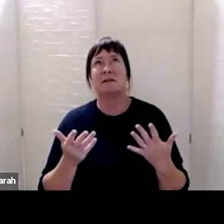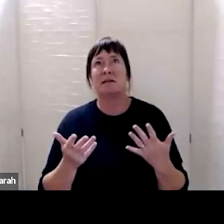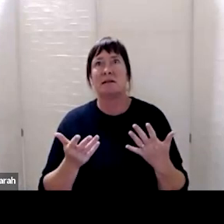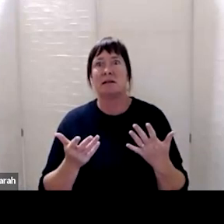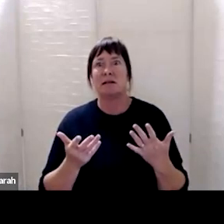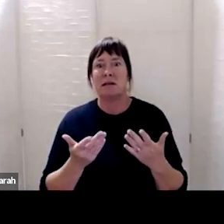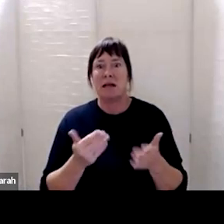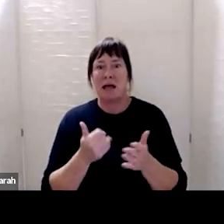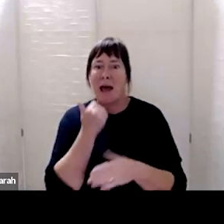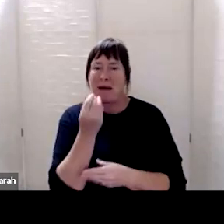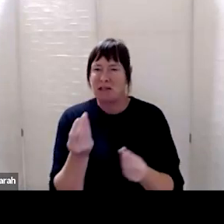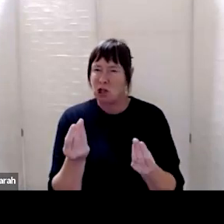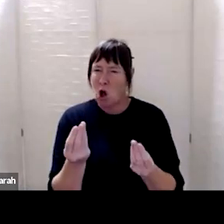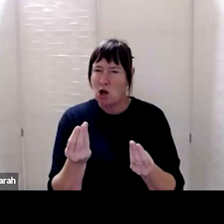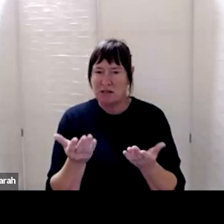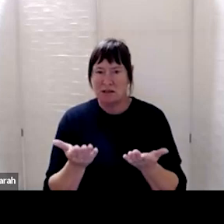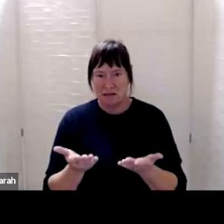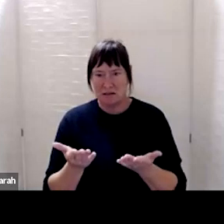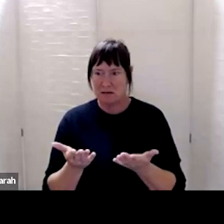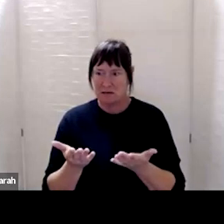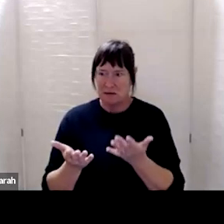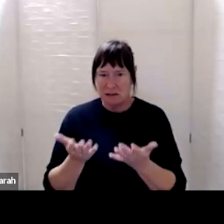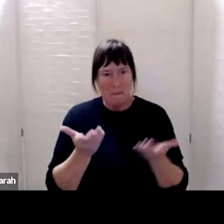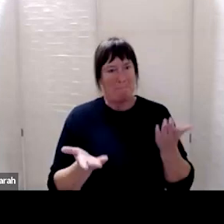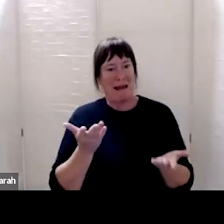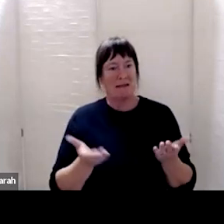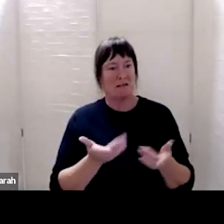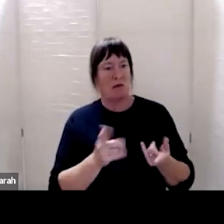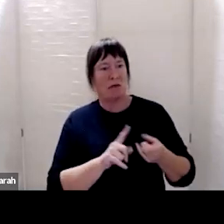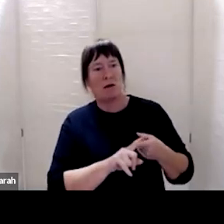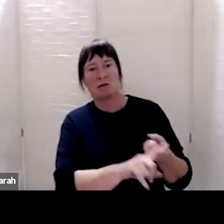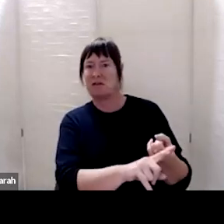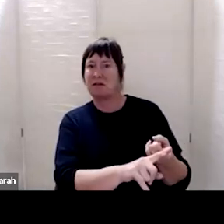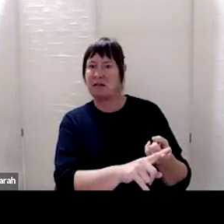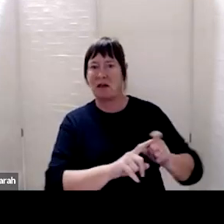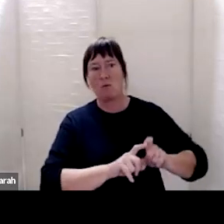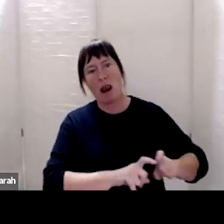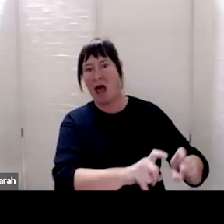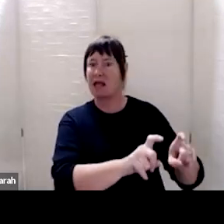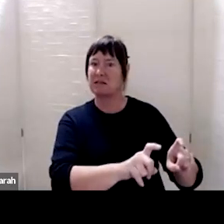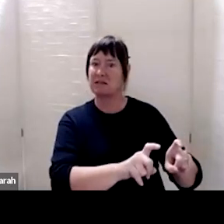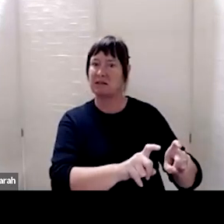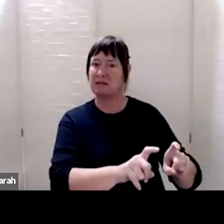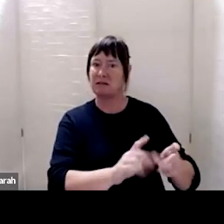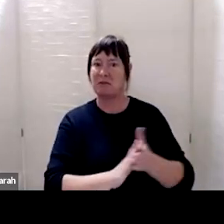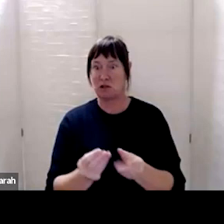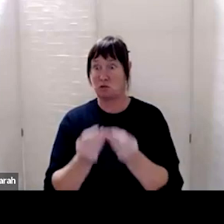and it’s longevity of the purchase, is something that is worthwhile for you to have.